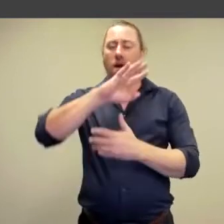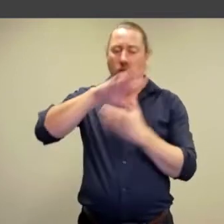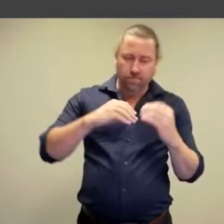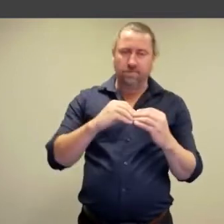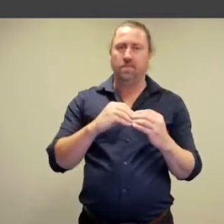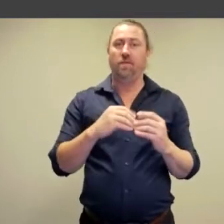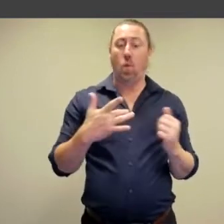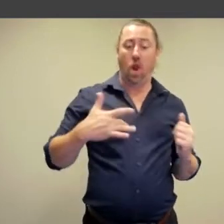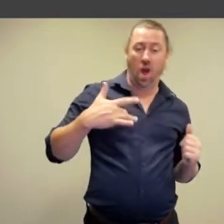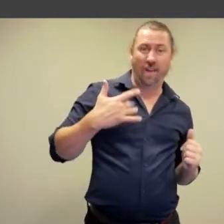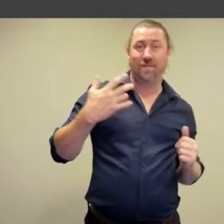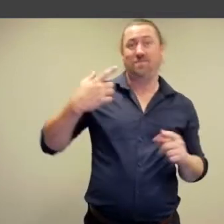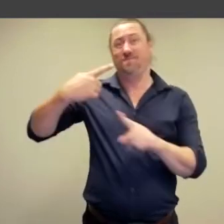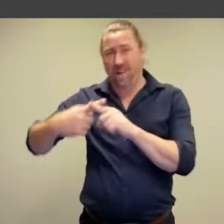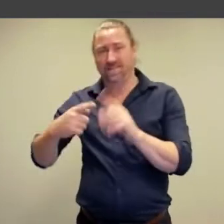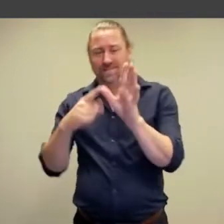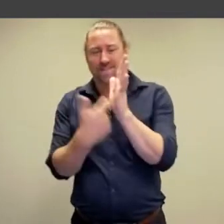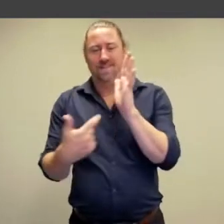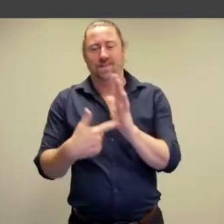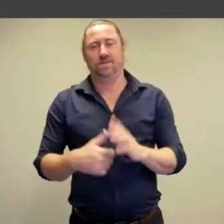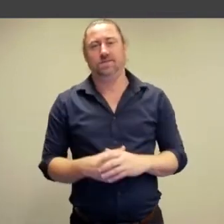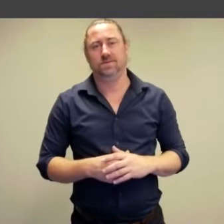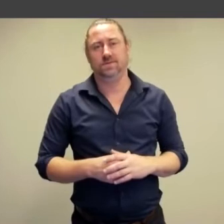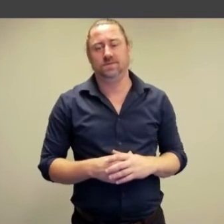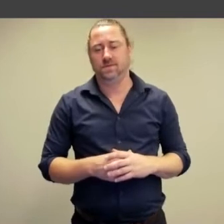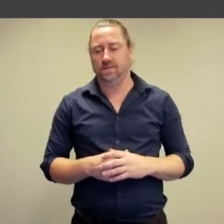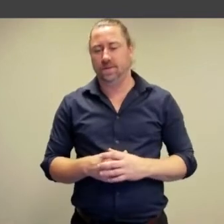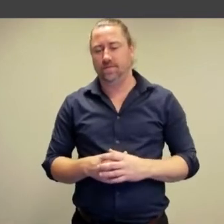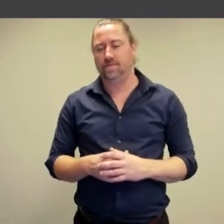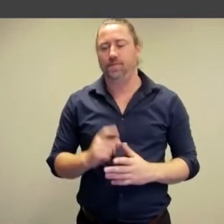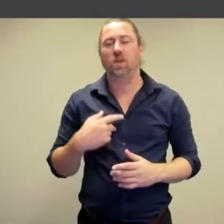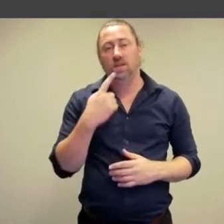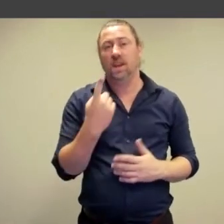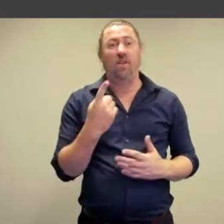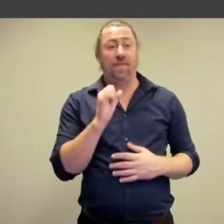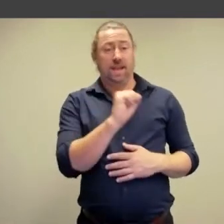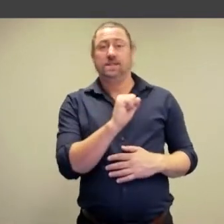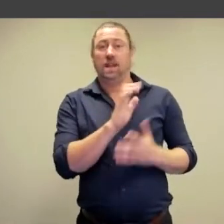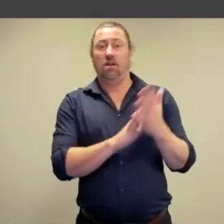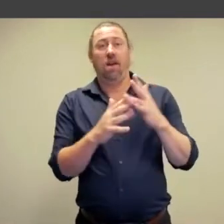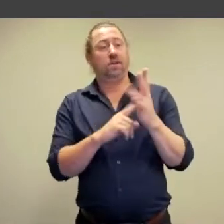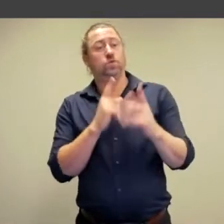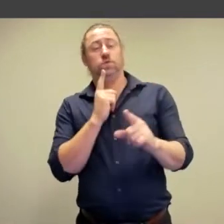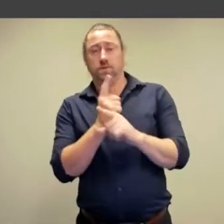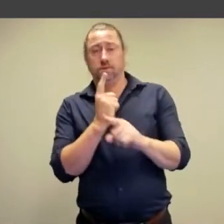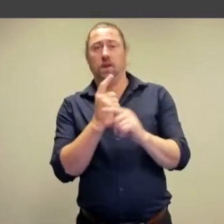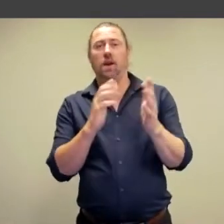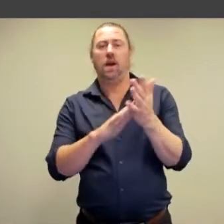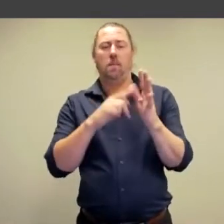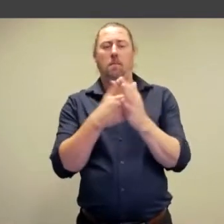and art. And what I’ve just said here is the typical way of discussing Martha